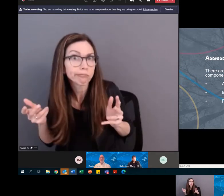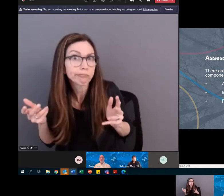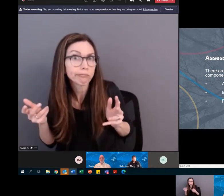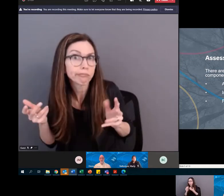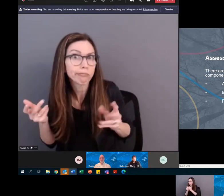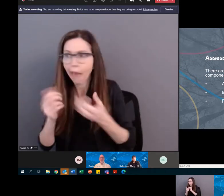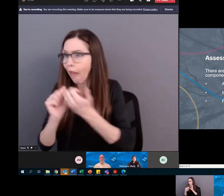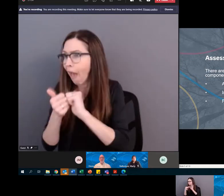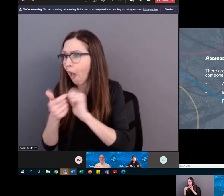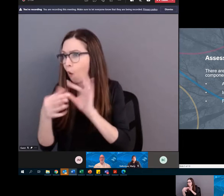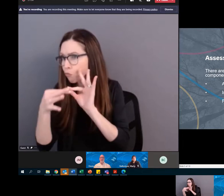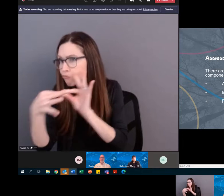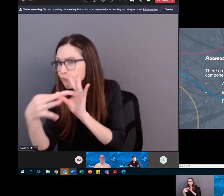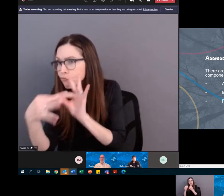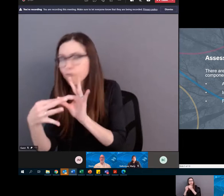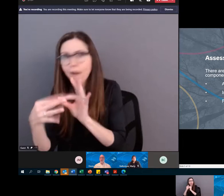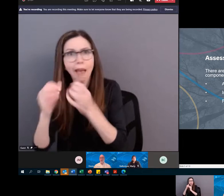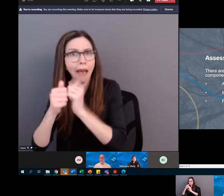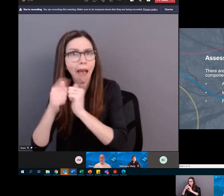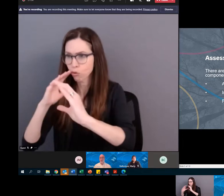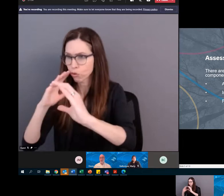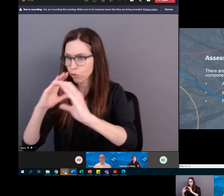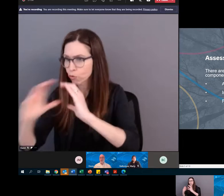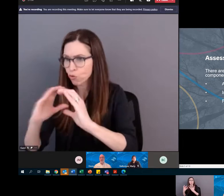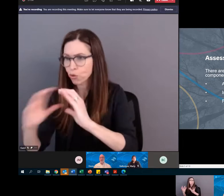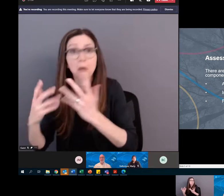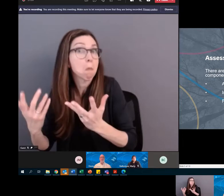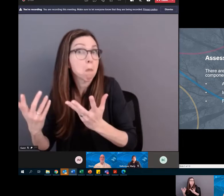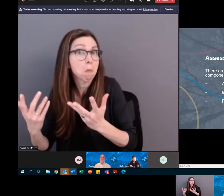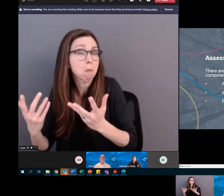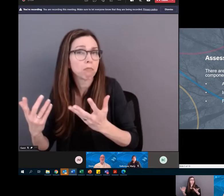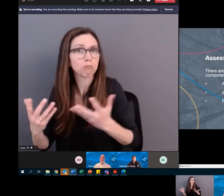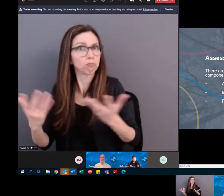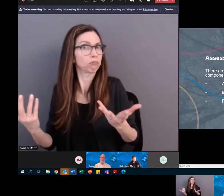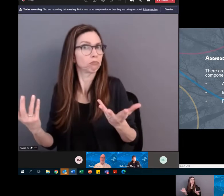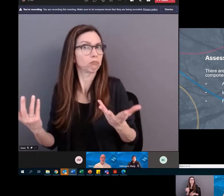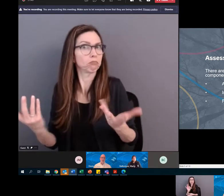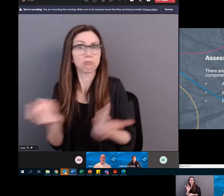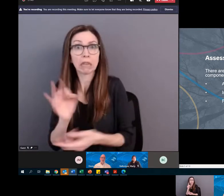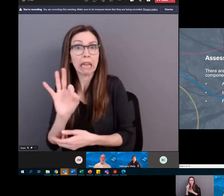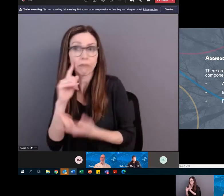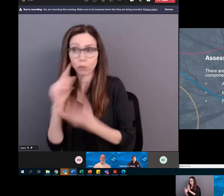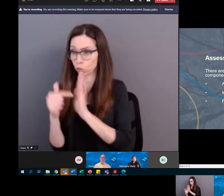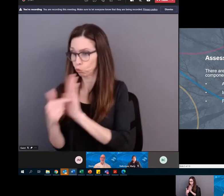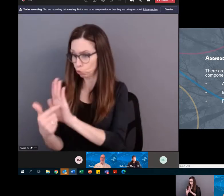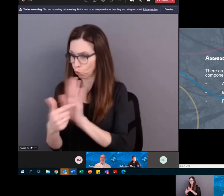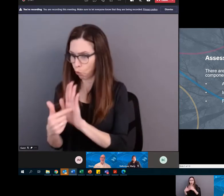supports or communities will be available to you by presenting the work in this proposed